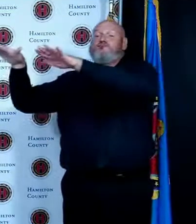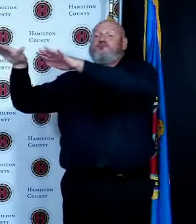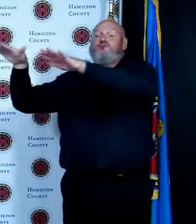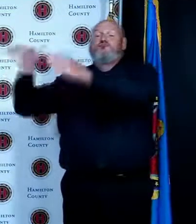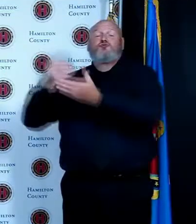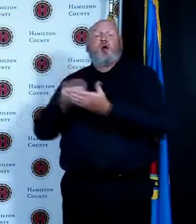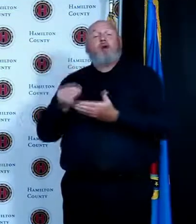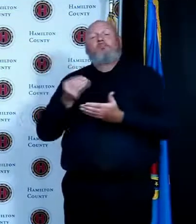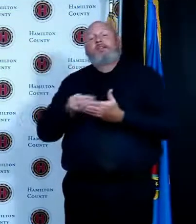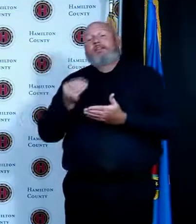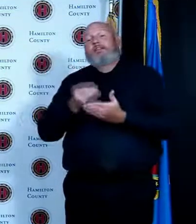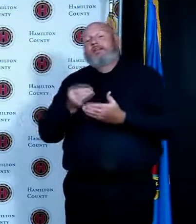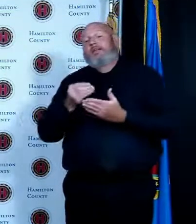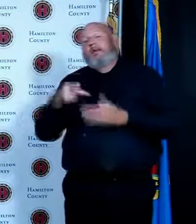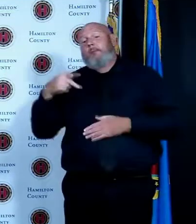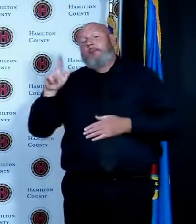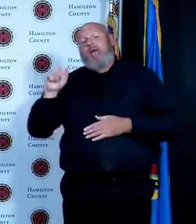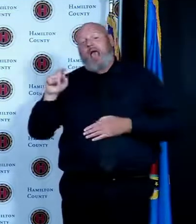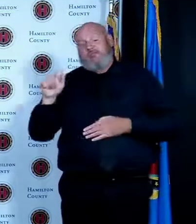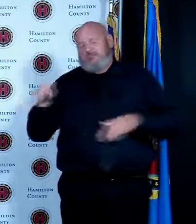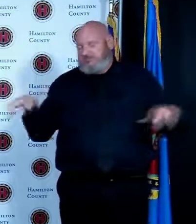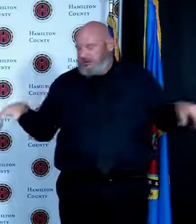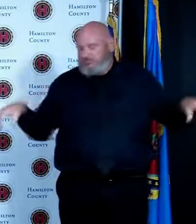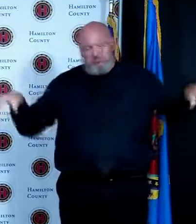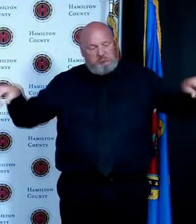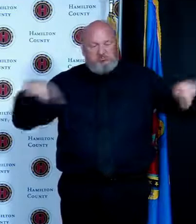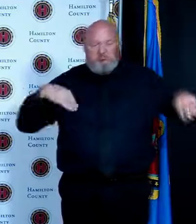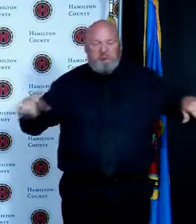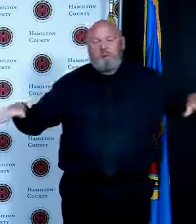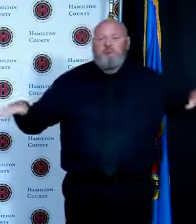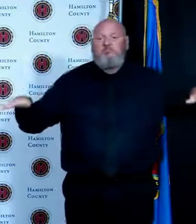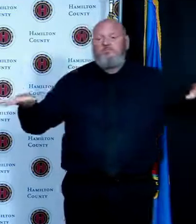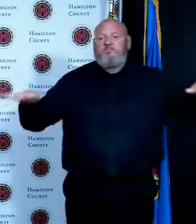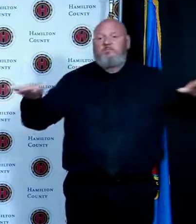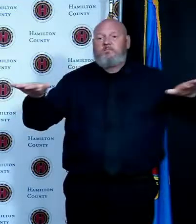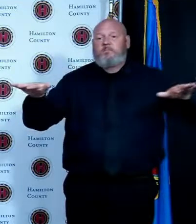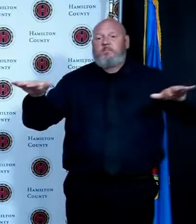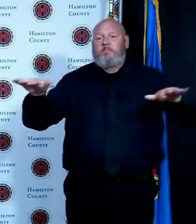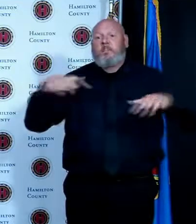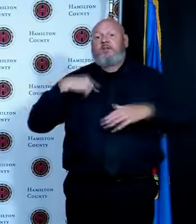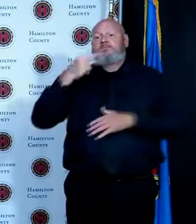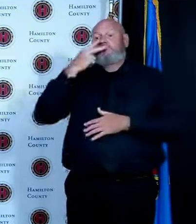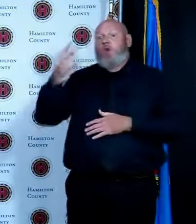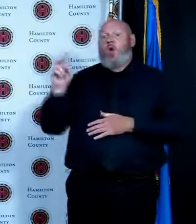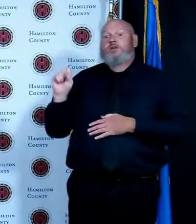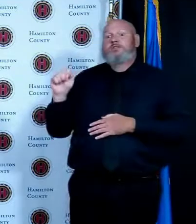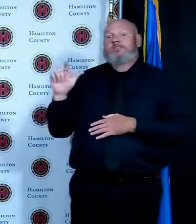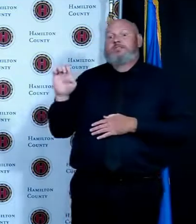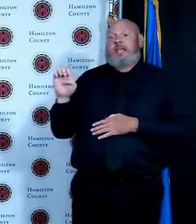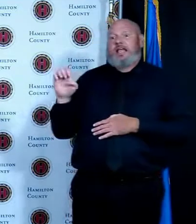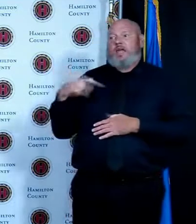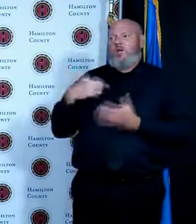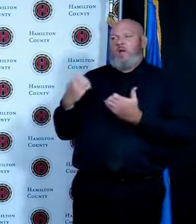and there was come to find out there was a sale going on in the store that I wanted to go into I didn't know that at the time I may